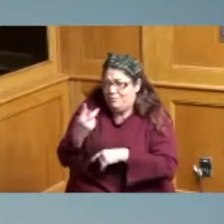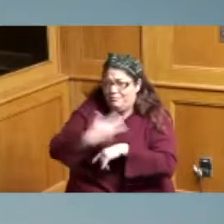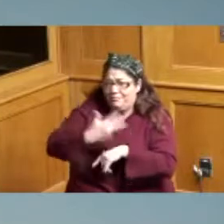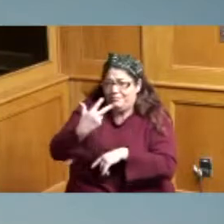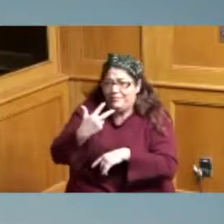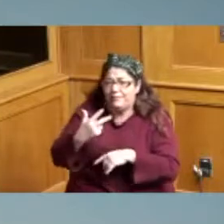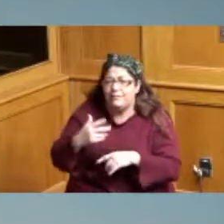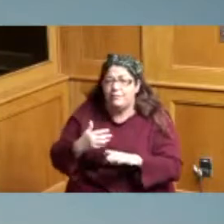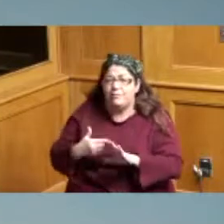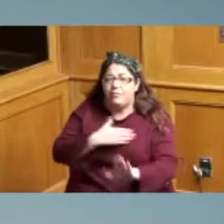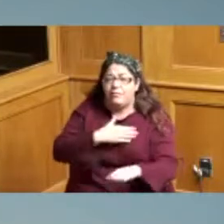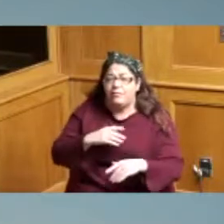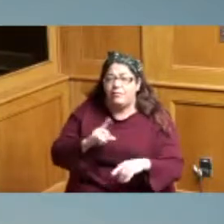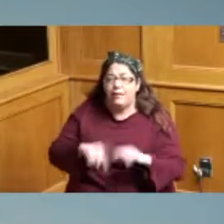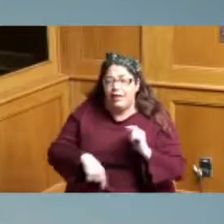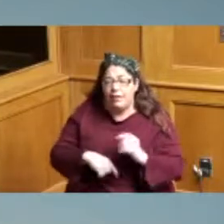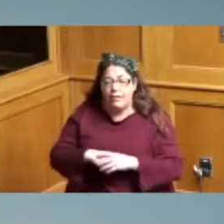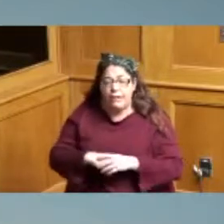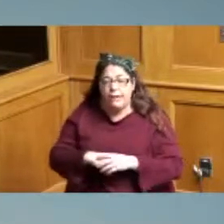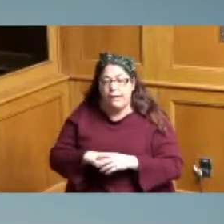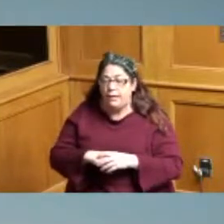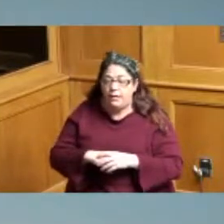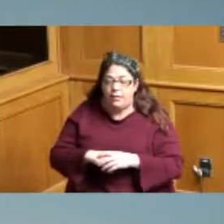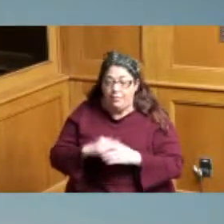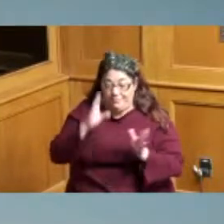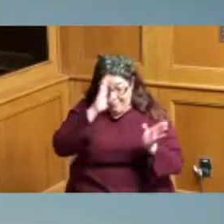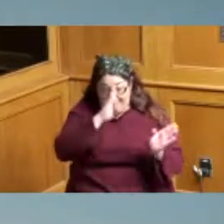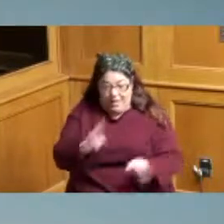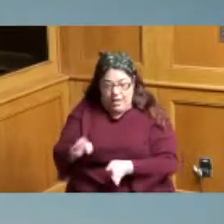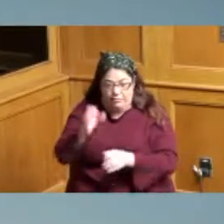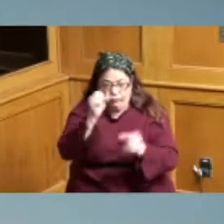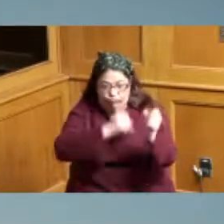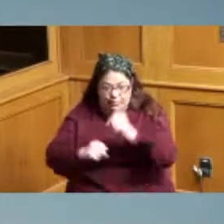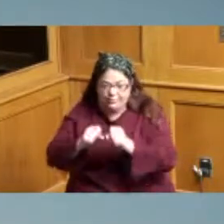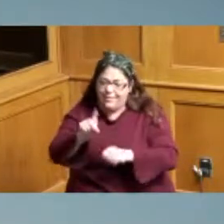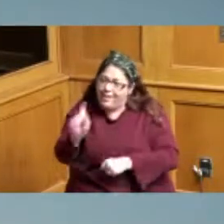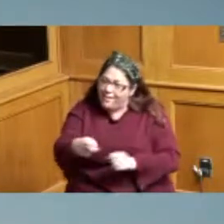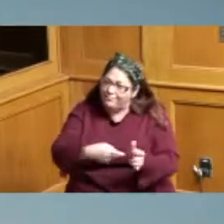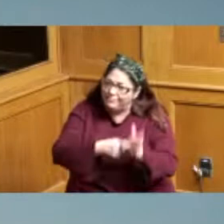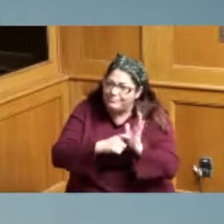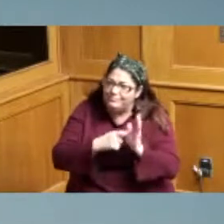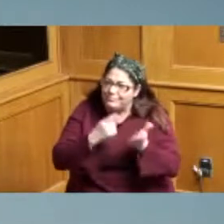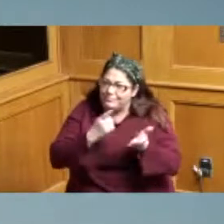logistics associated with an event like that in a way that would be able to guarantee that we